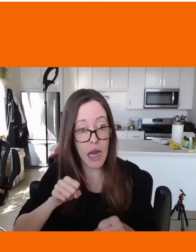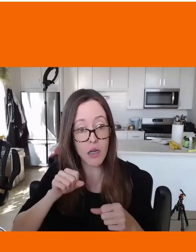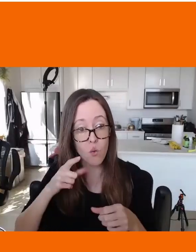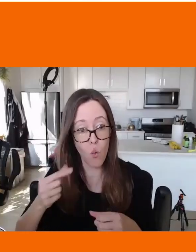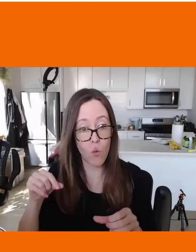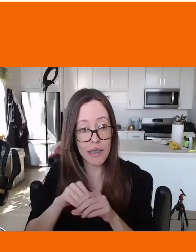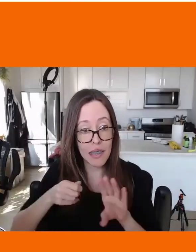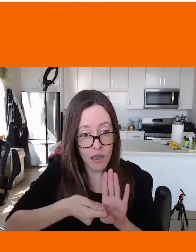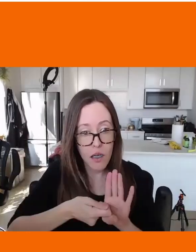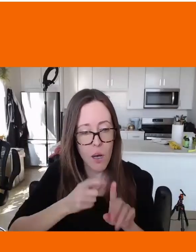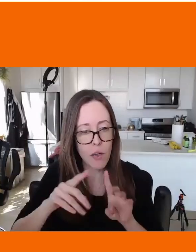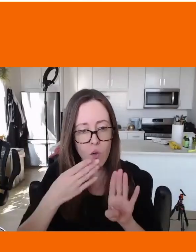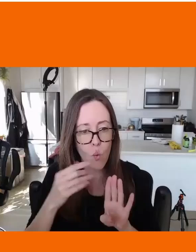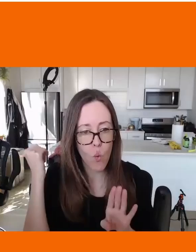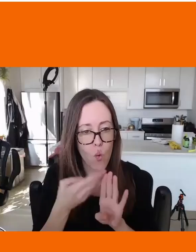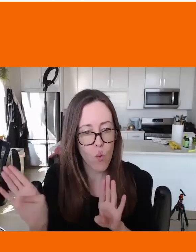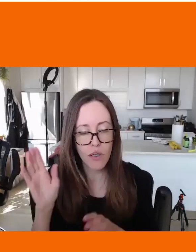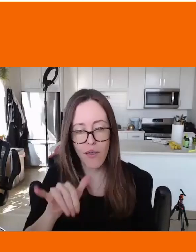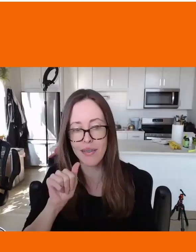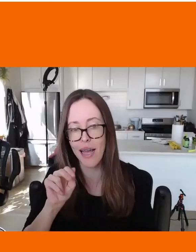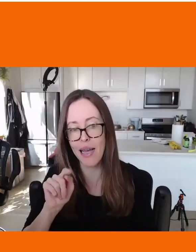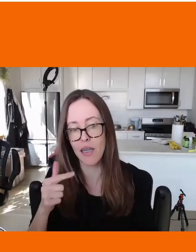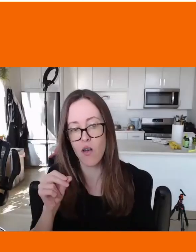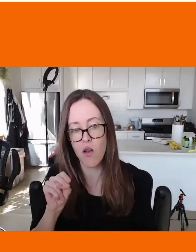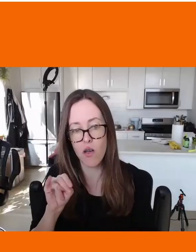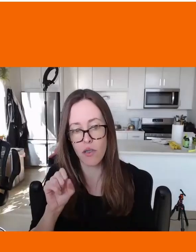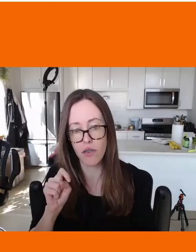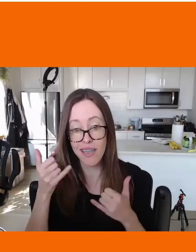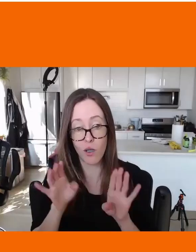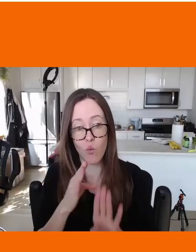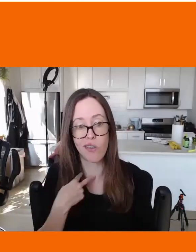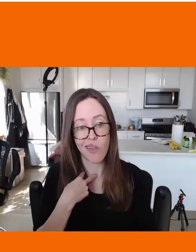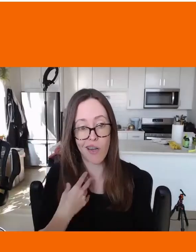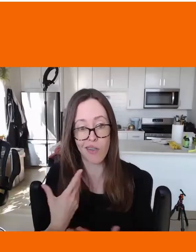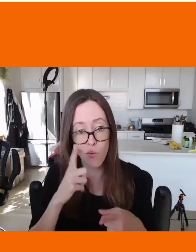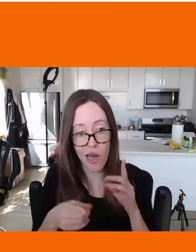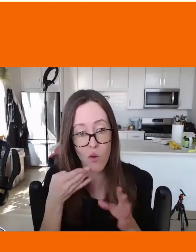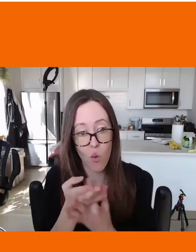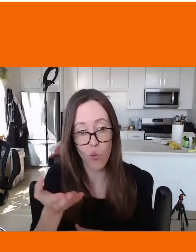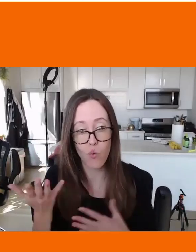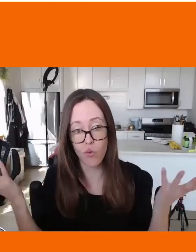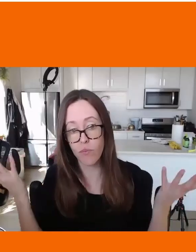you can put it in the hole, but then the door still won't open. And that's called an antagonist. And now the door is stuck.